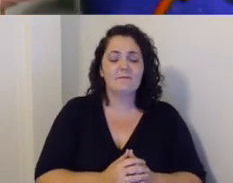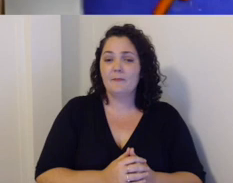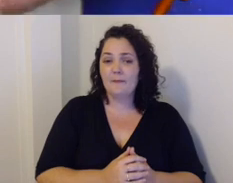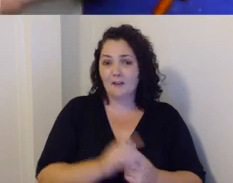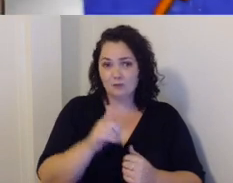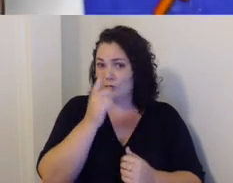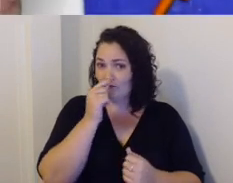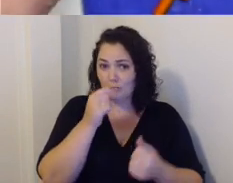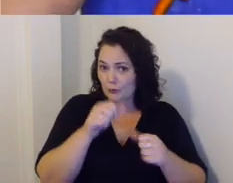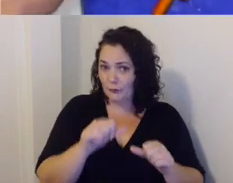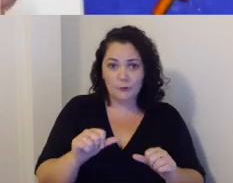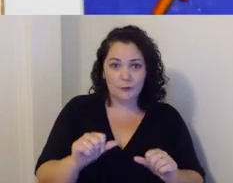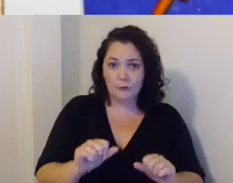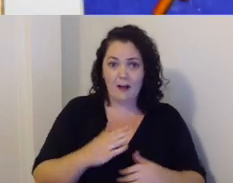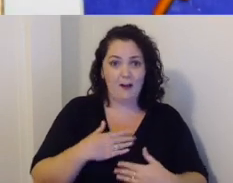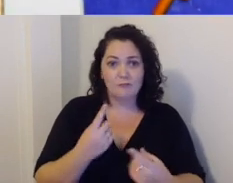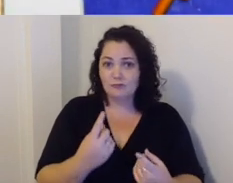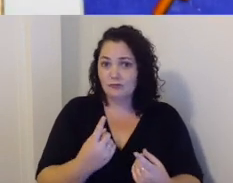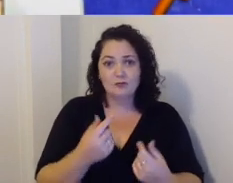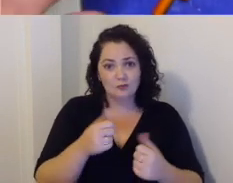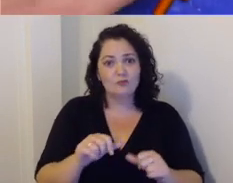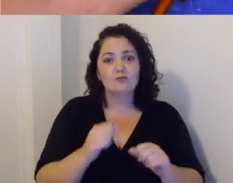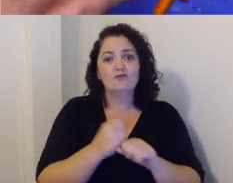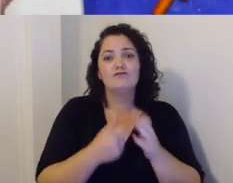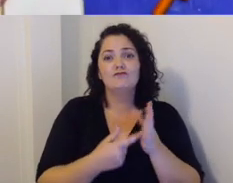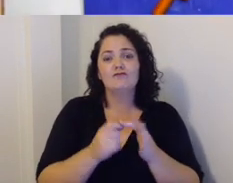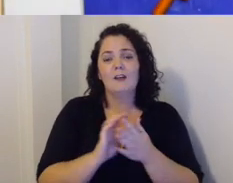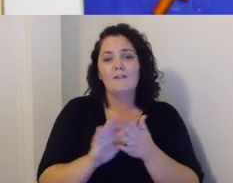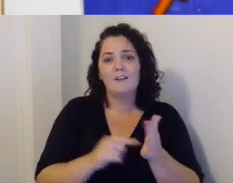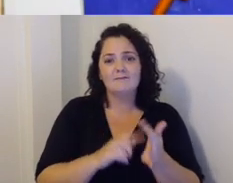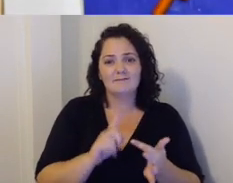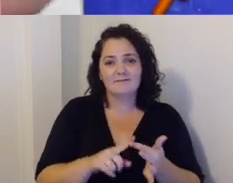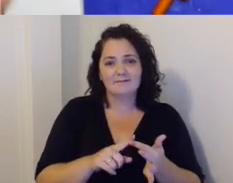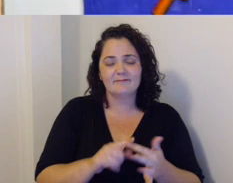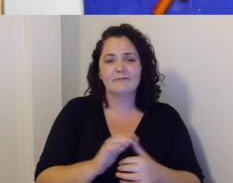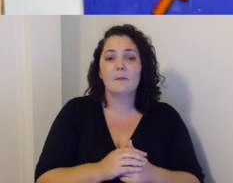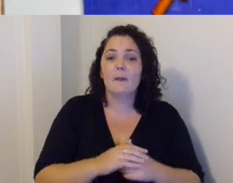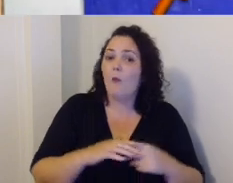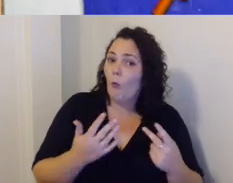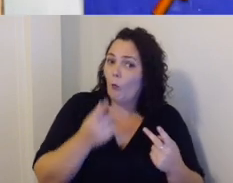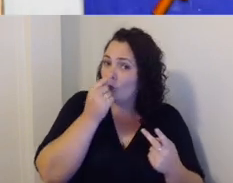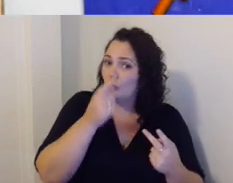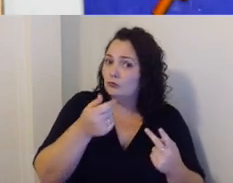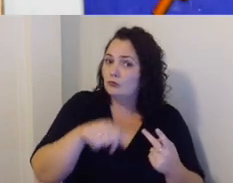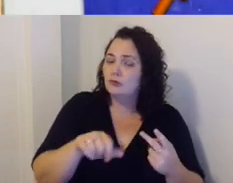so feel free to have your graphite out and ready any of you who all also work in soft pastels,